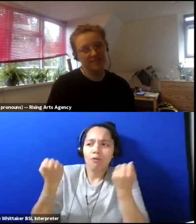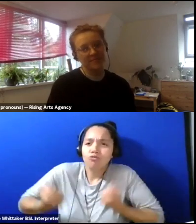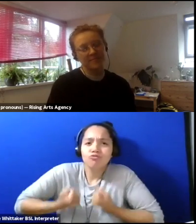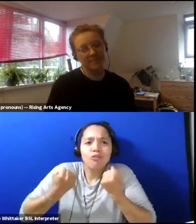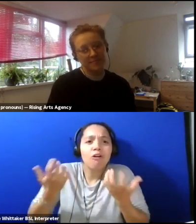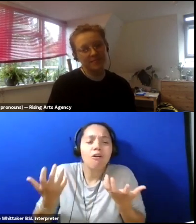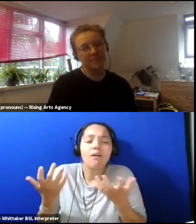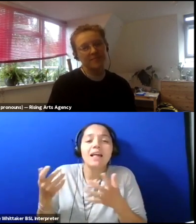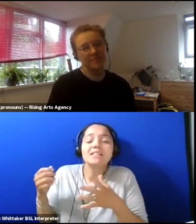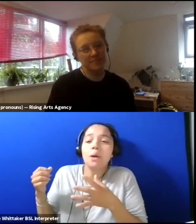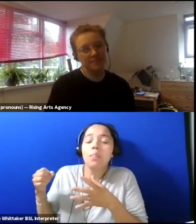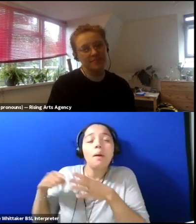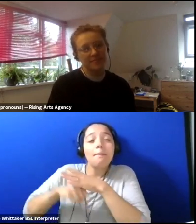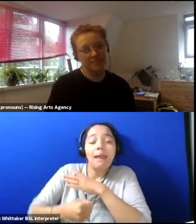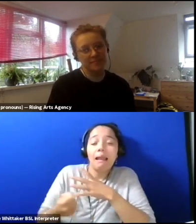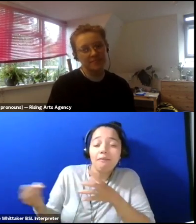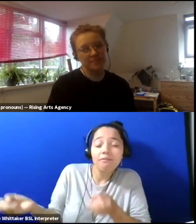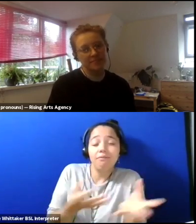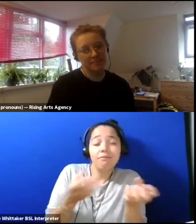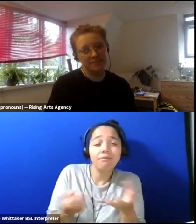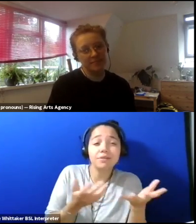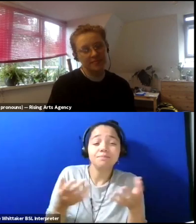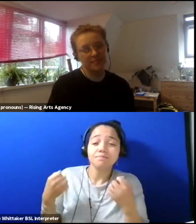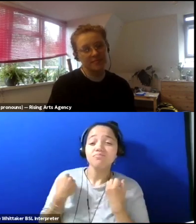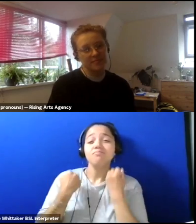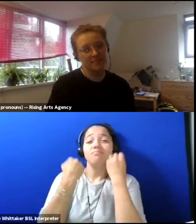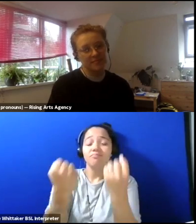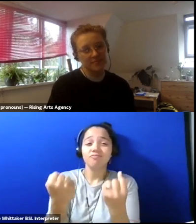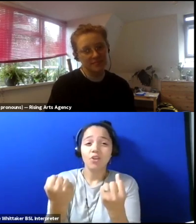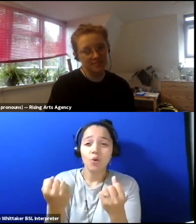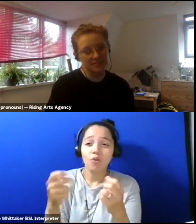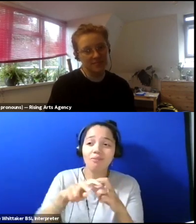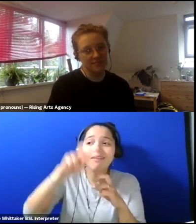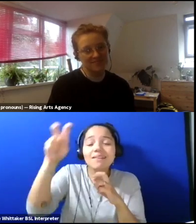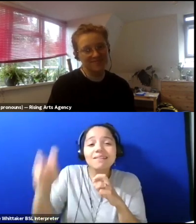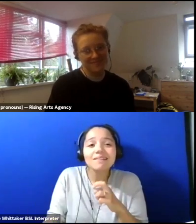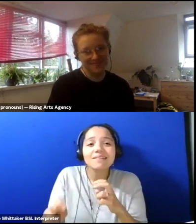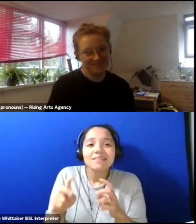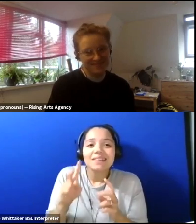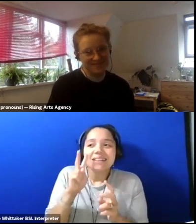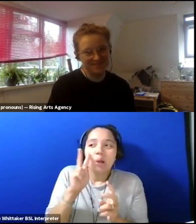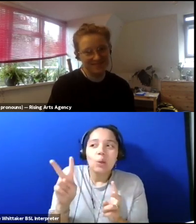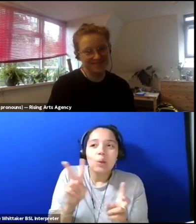The bailiff came in his car, drove up, got out, had one little look around,